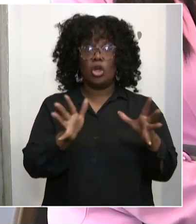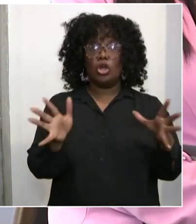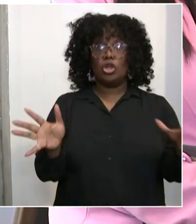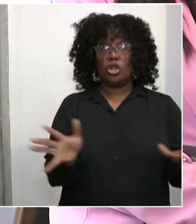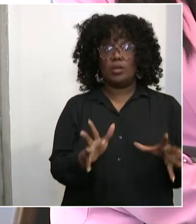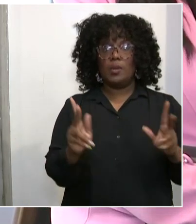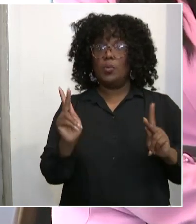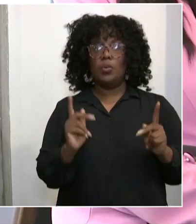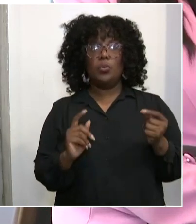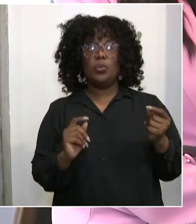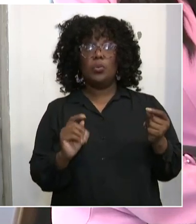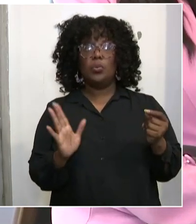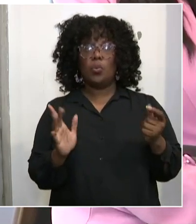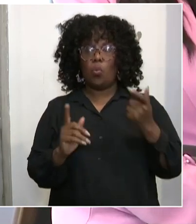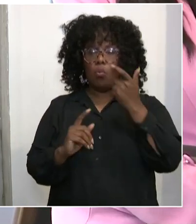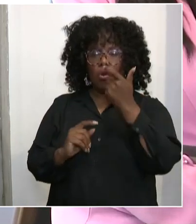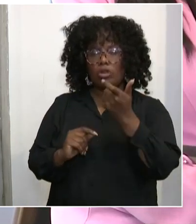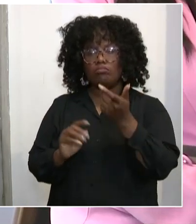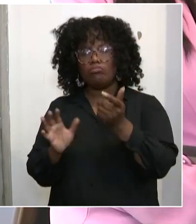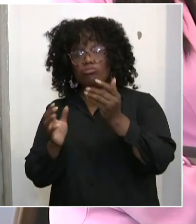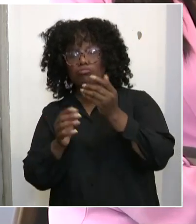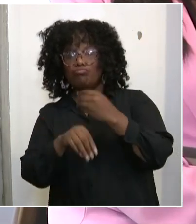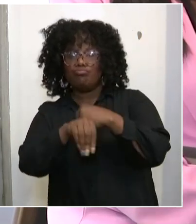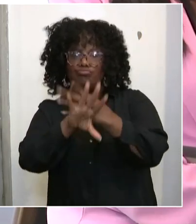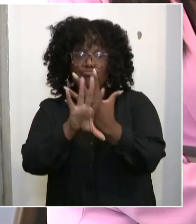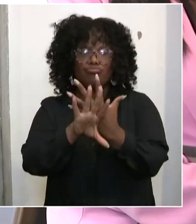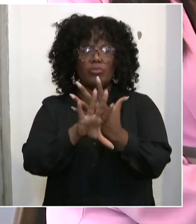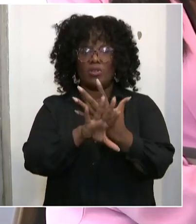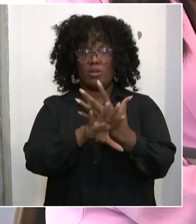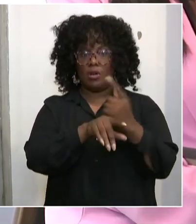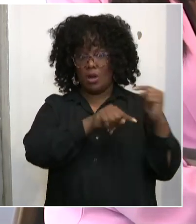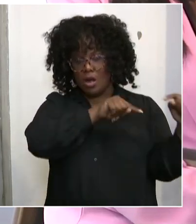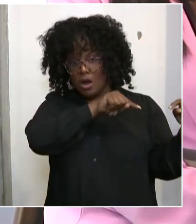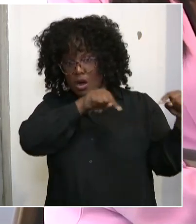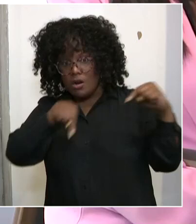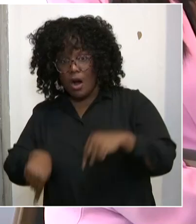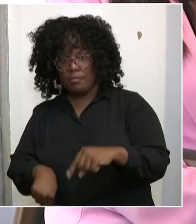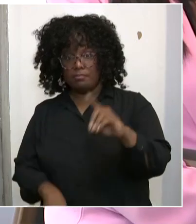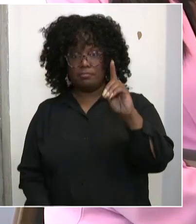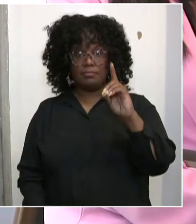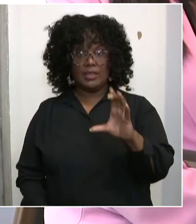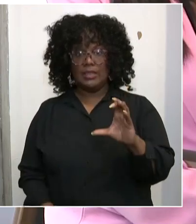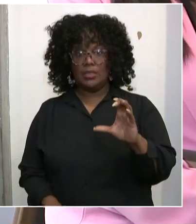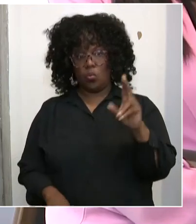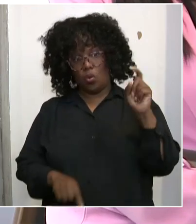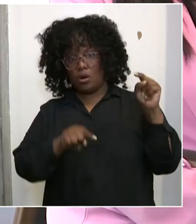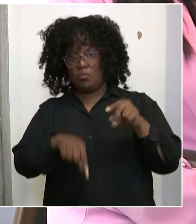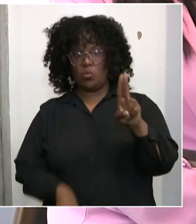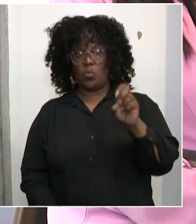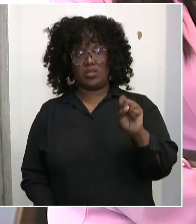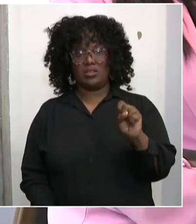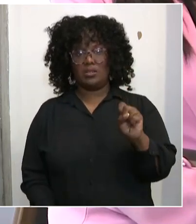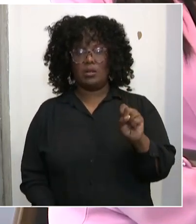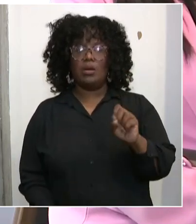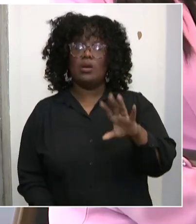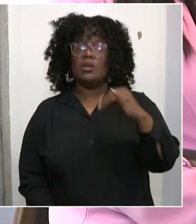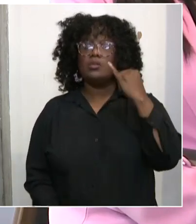What would you say to someone internationally about whether they should be concerned about coming to the United States for this? Well,